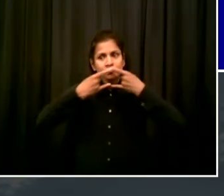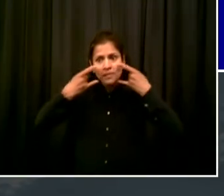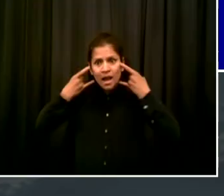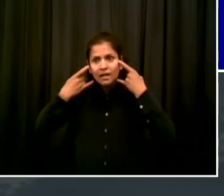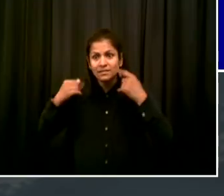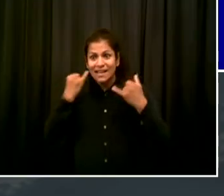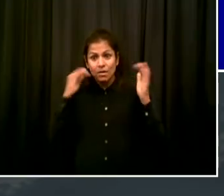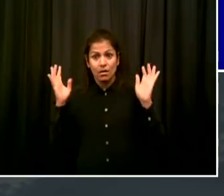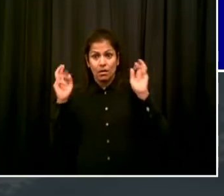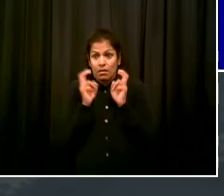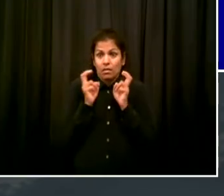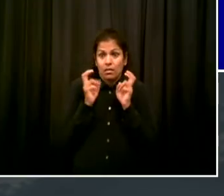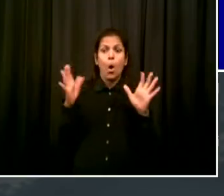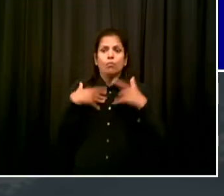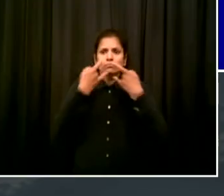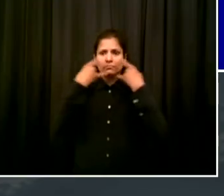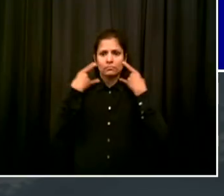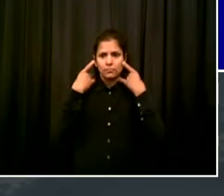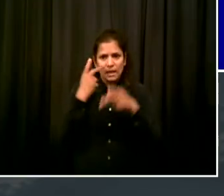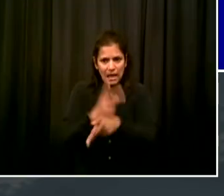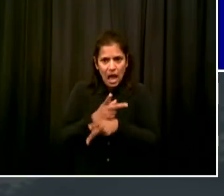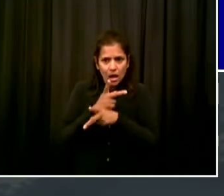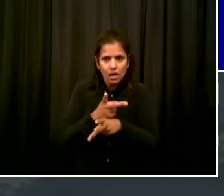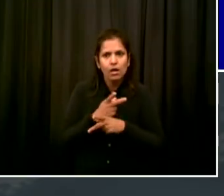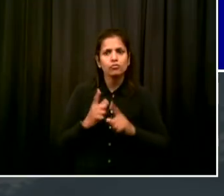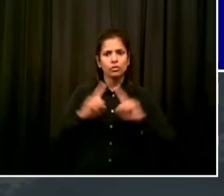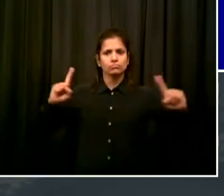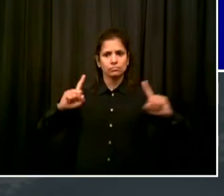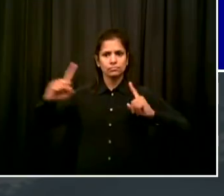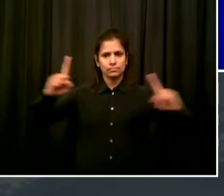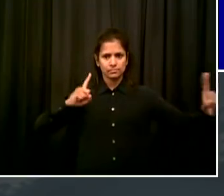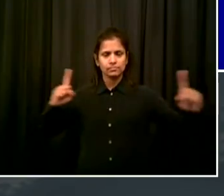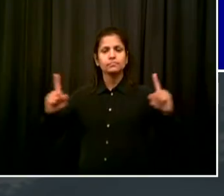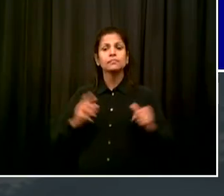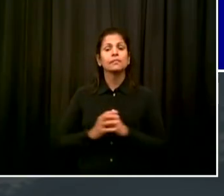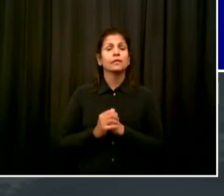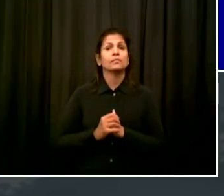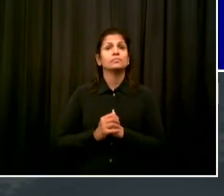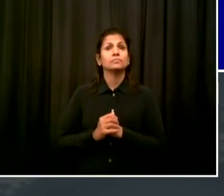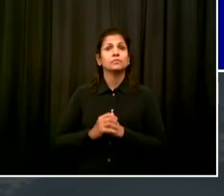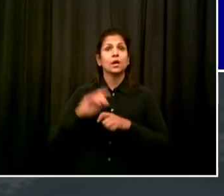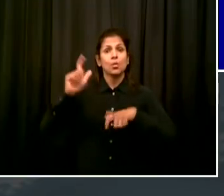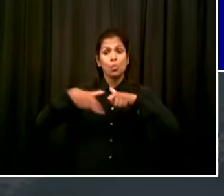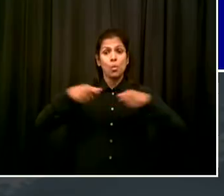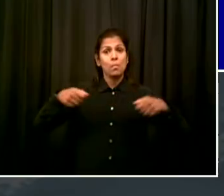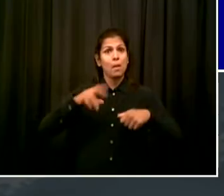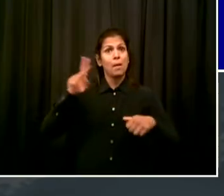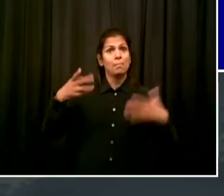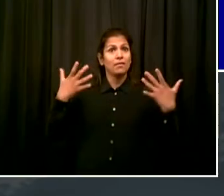WAY, FOLLOW THE RULES . AS NEEDED WHERE THOSE FACE COVERINGS HELP